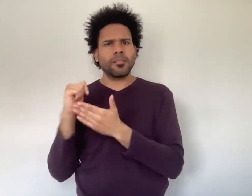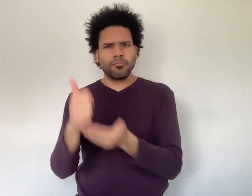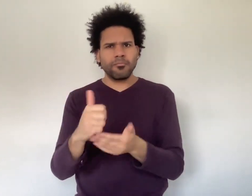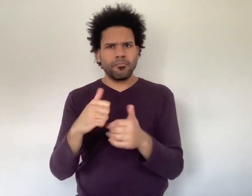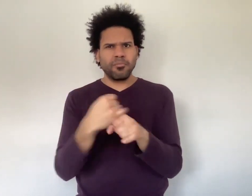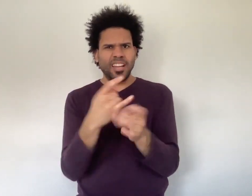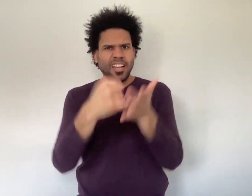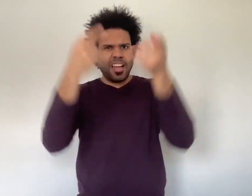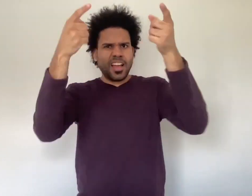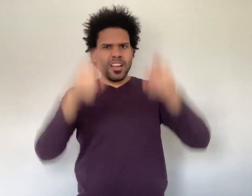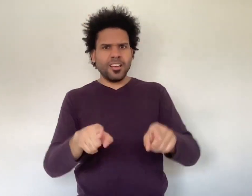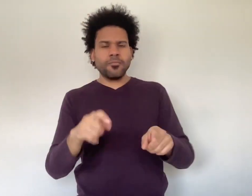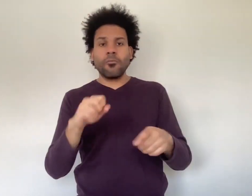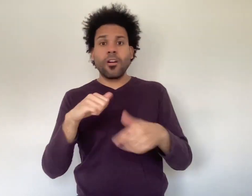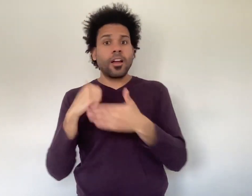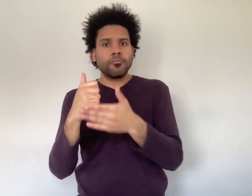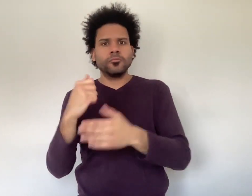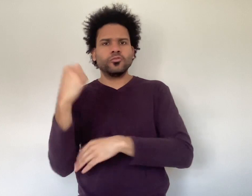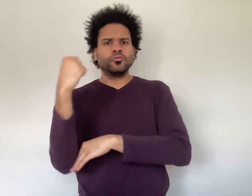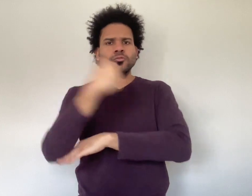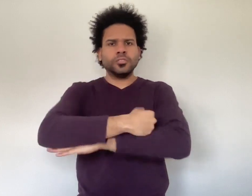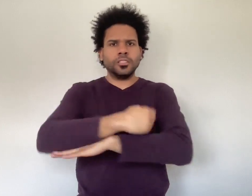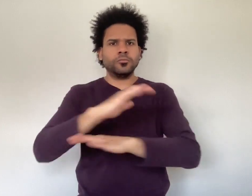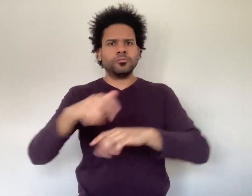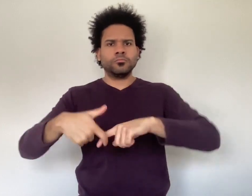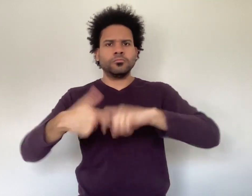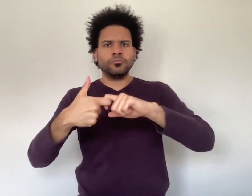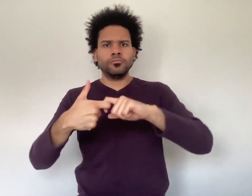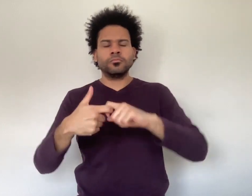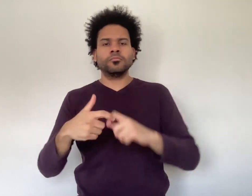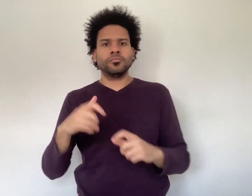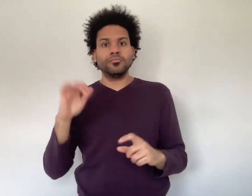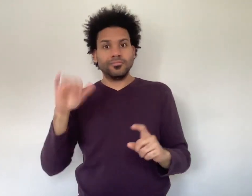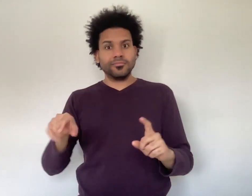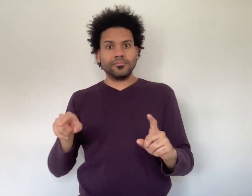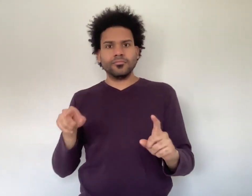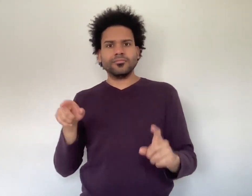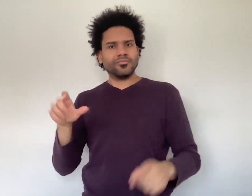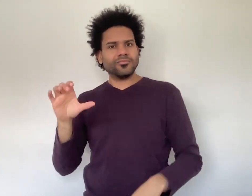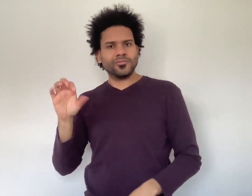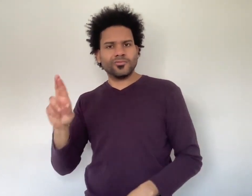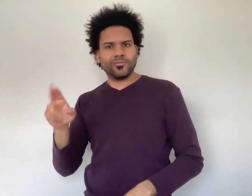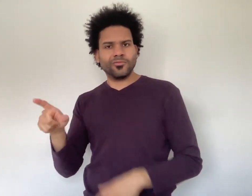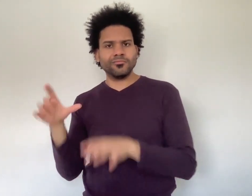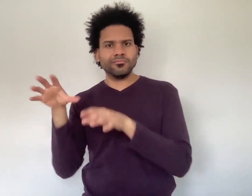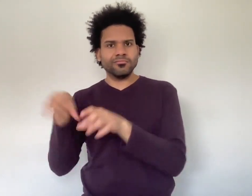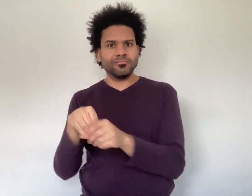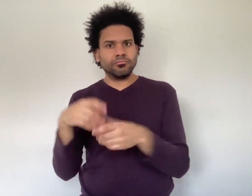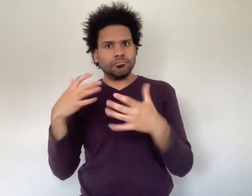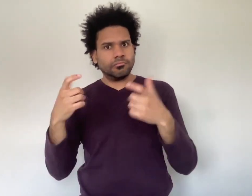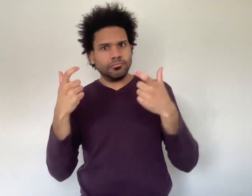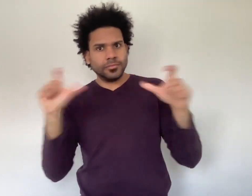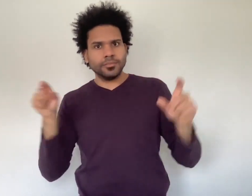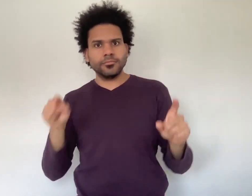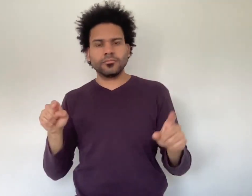In order to encourage or pause the glucose-insulin regulation, chromium plays a big role.